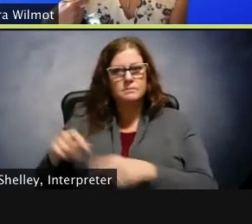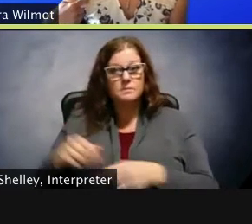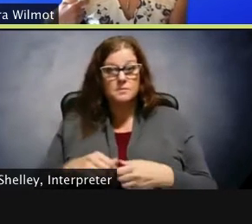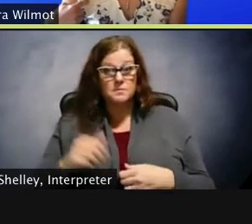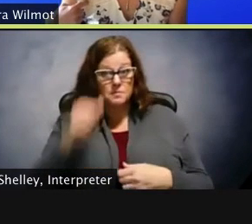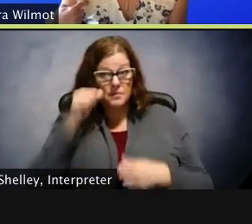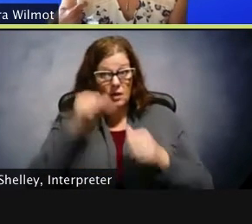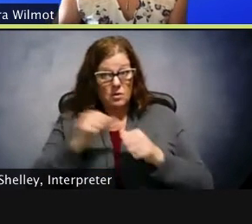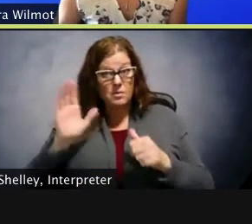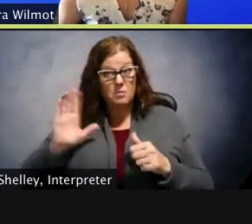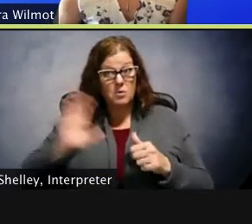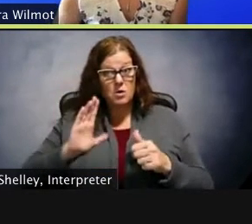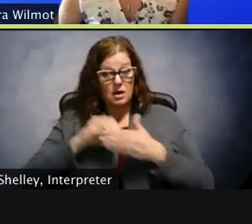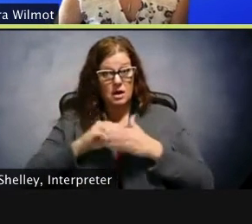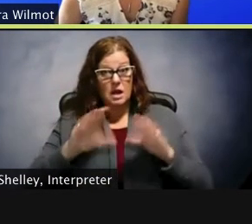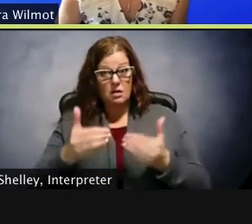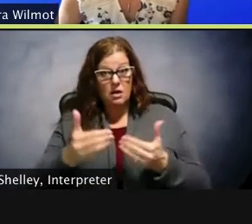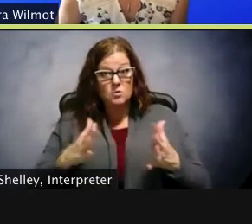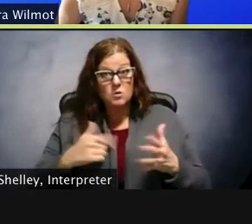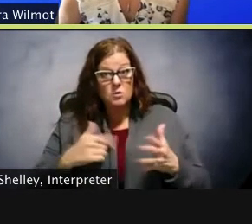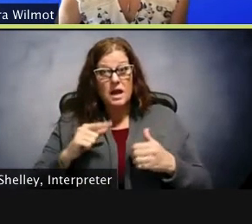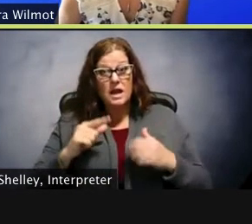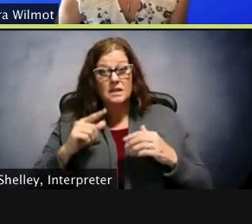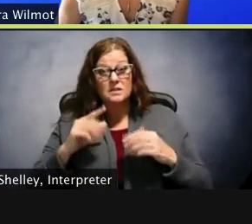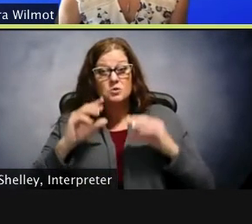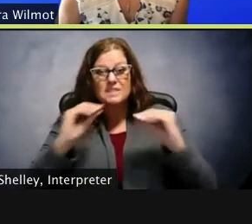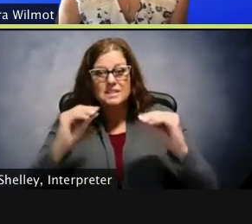in the class I had to reteach a lesson a student missed in class because of an access